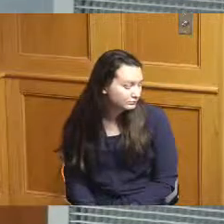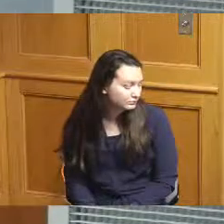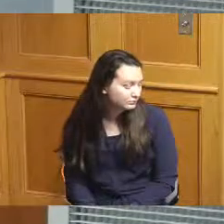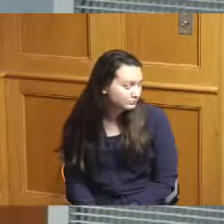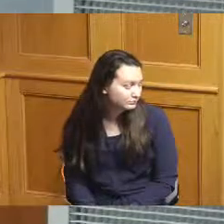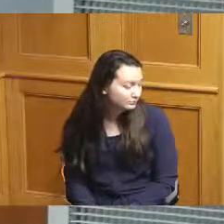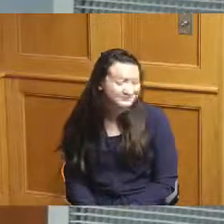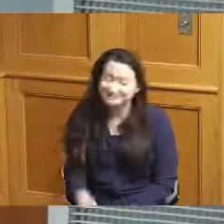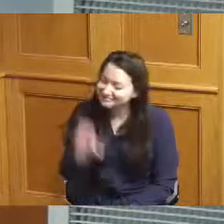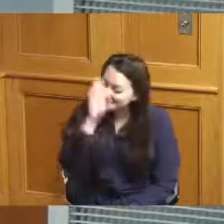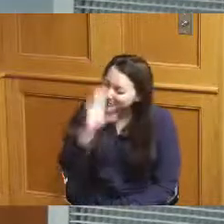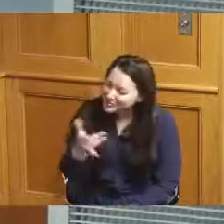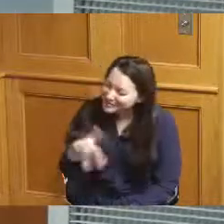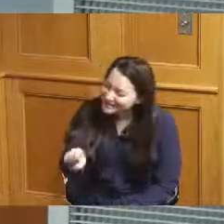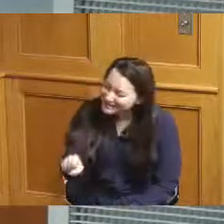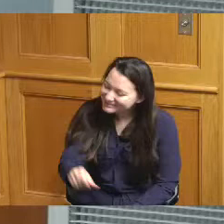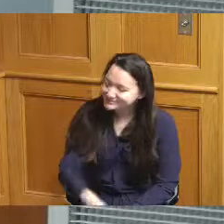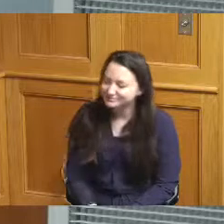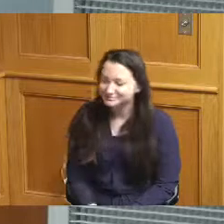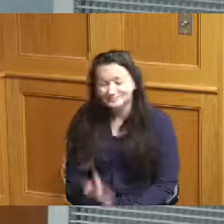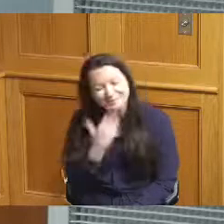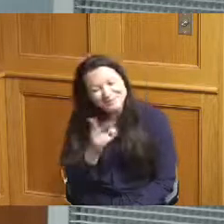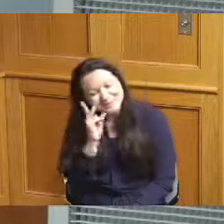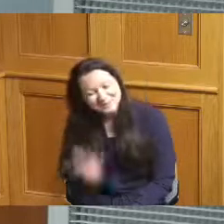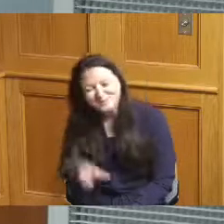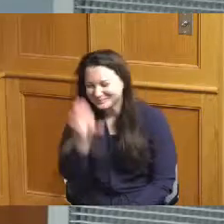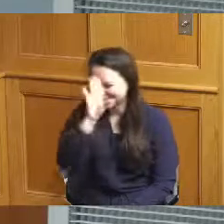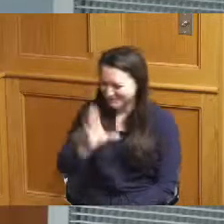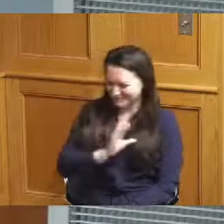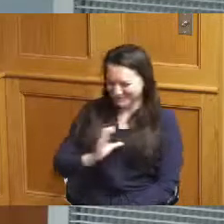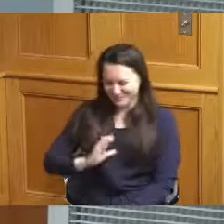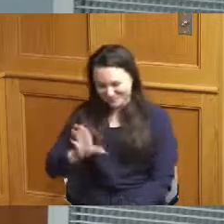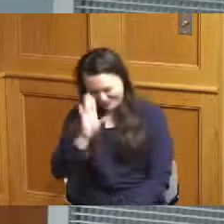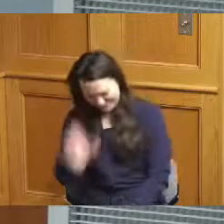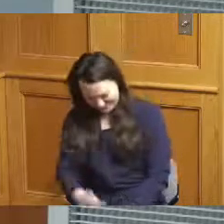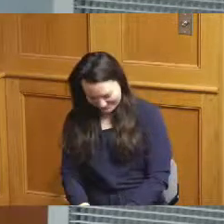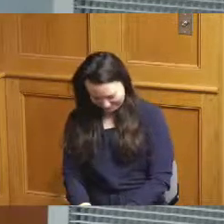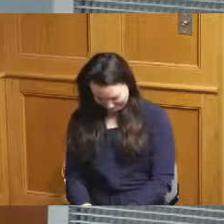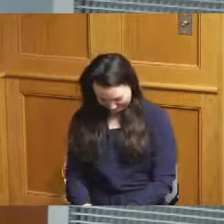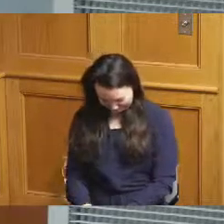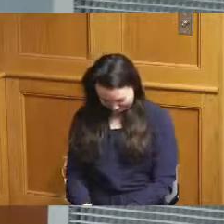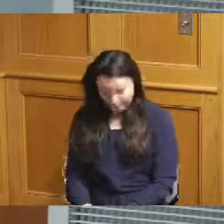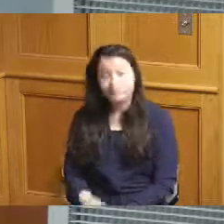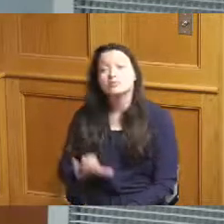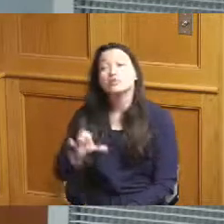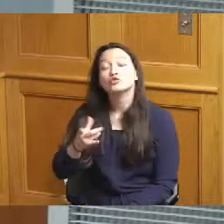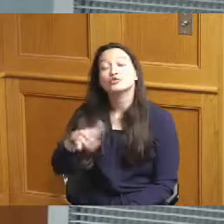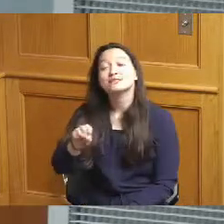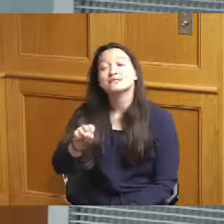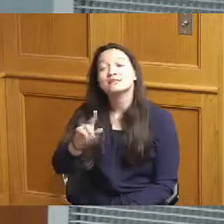hi Chris good to see you hey Commissioner how are you Chris Anderson with the city of Forest